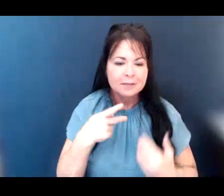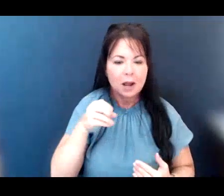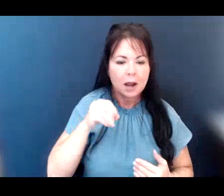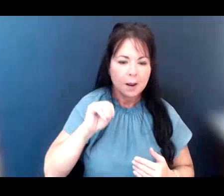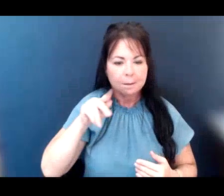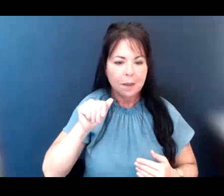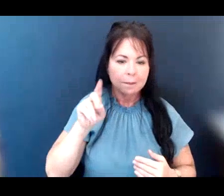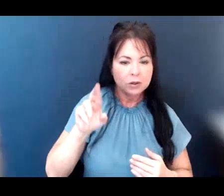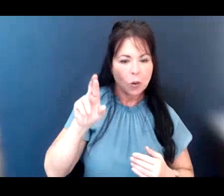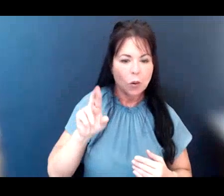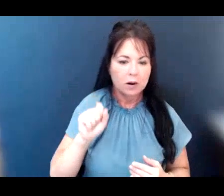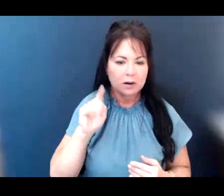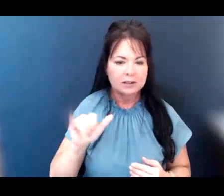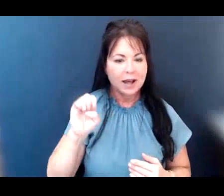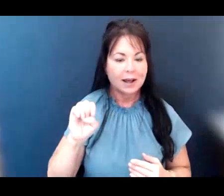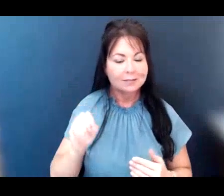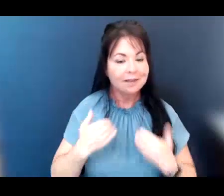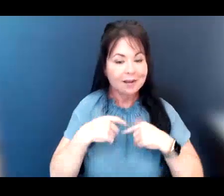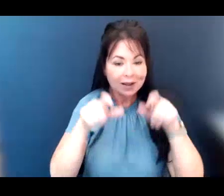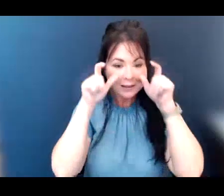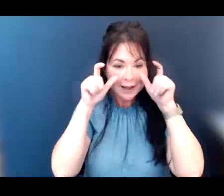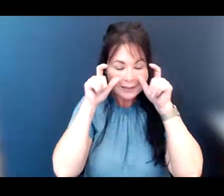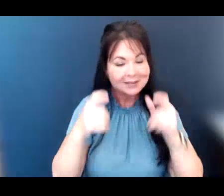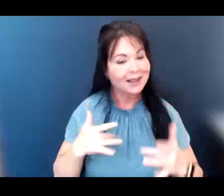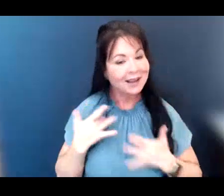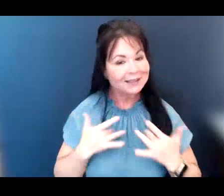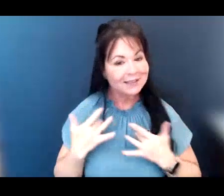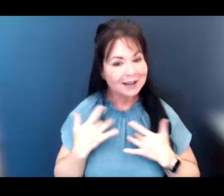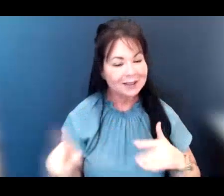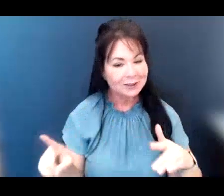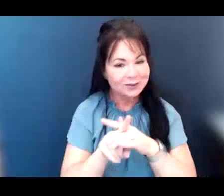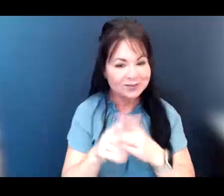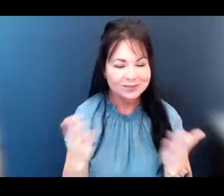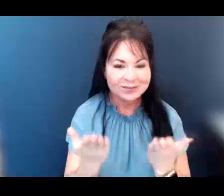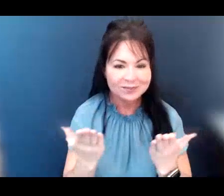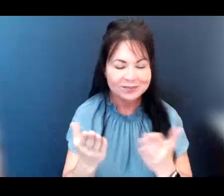And I'm very excited to be here. Hi, this is Becky Bernauer.